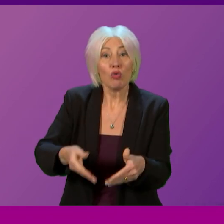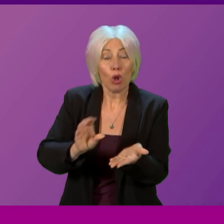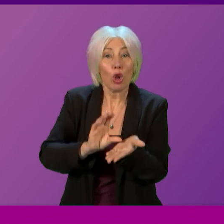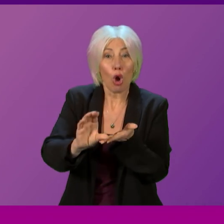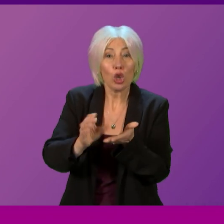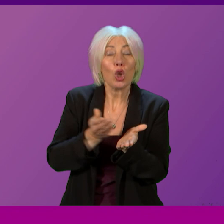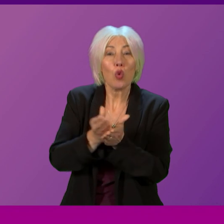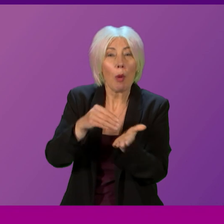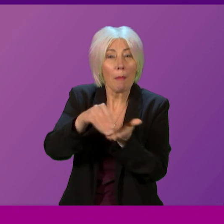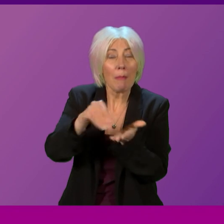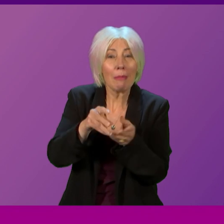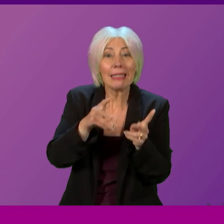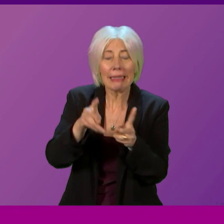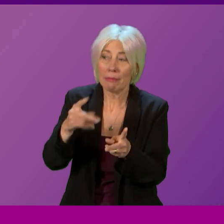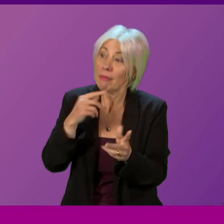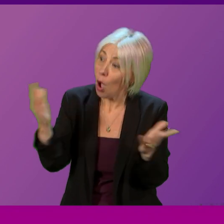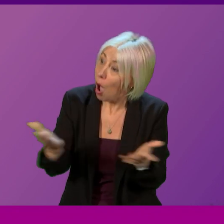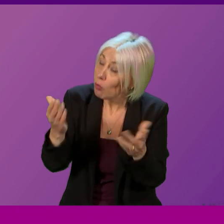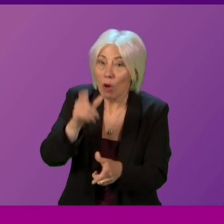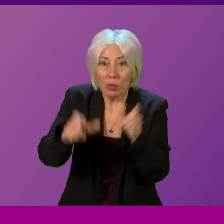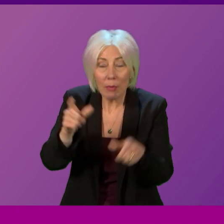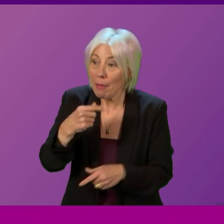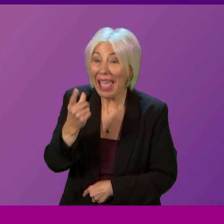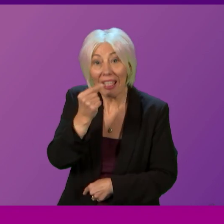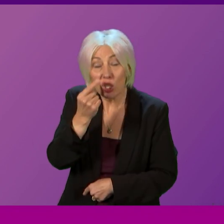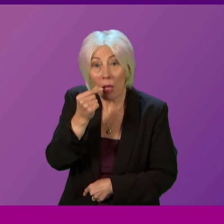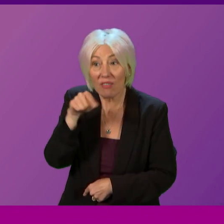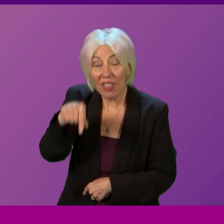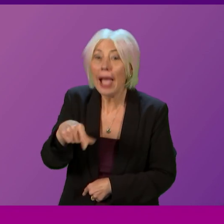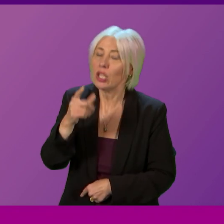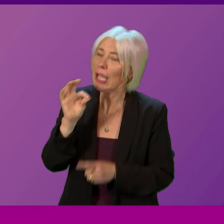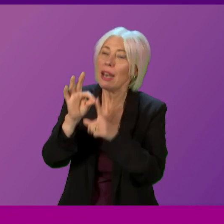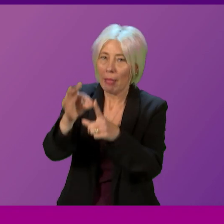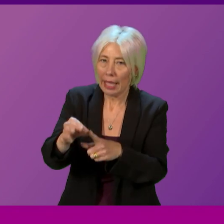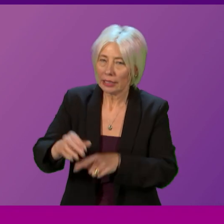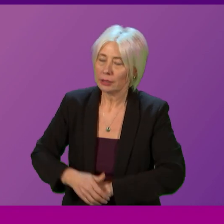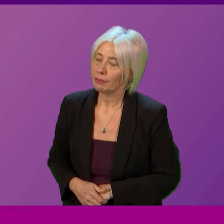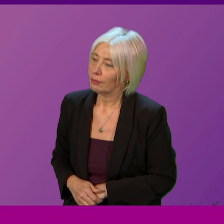payment; I encourage anyone who might be eligible to apply.